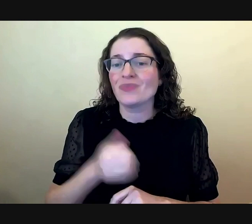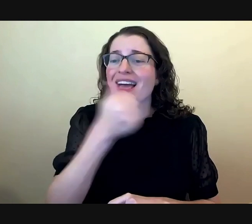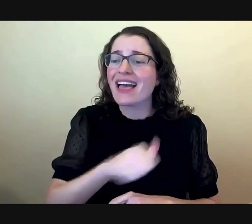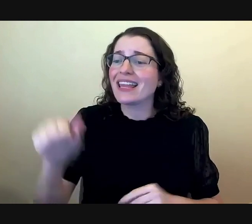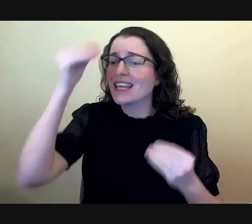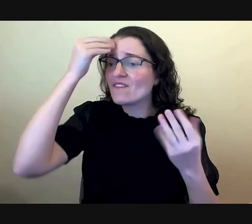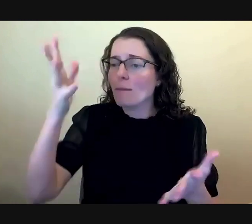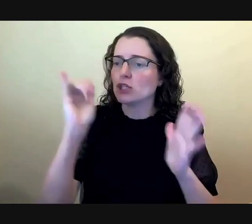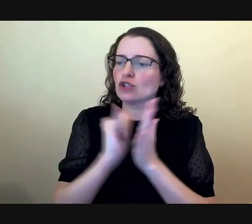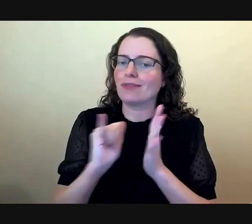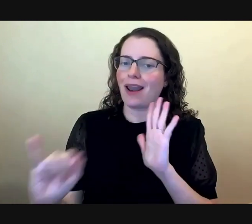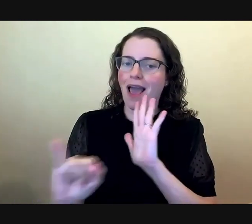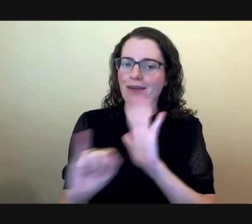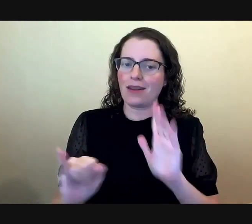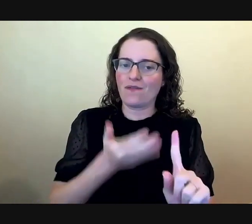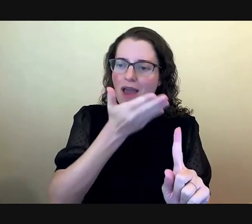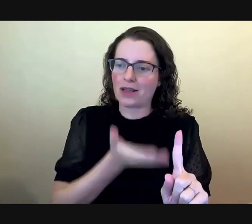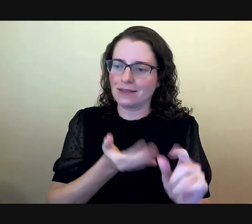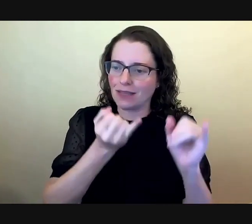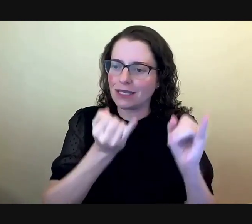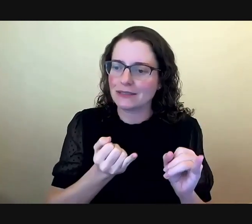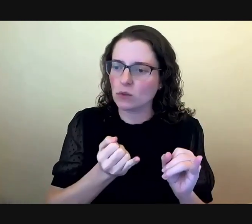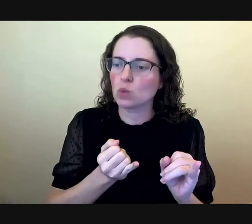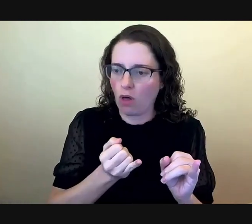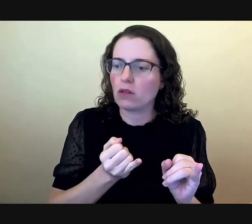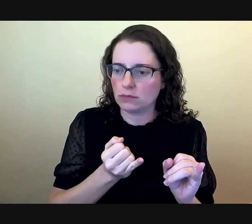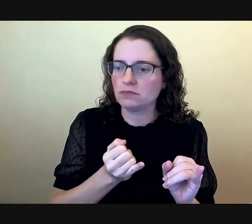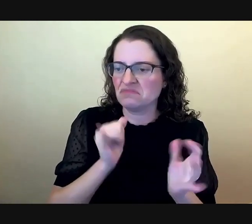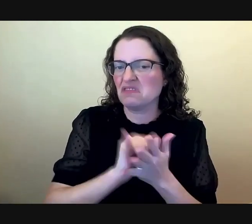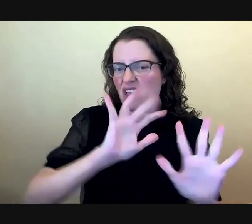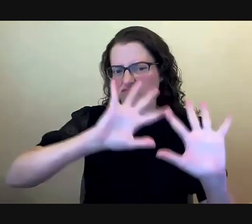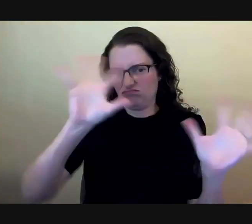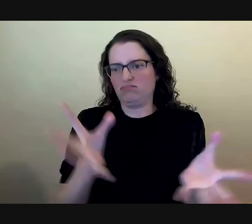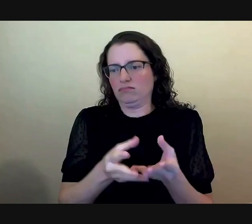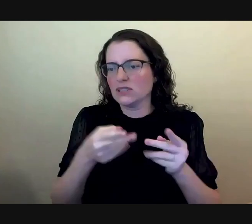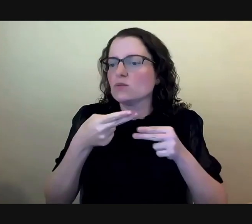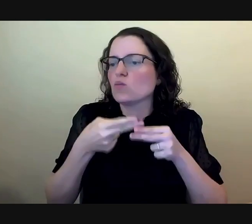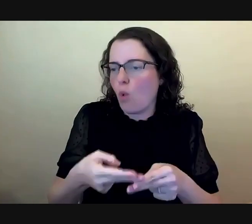all falls under protected health information. So any identifiable information that